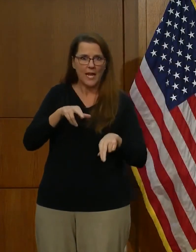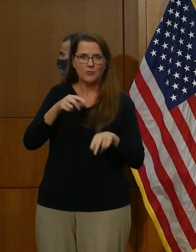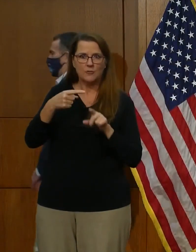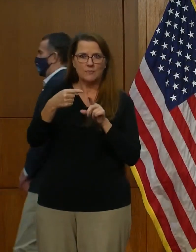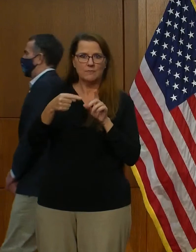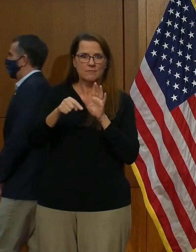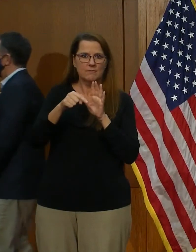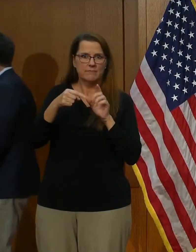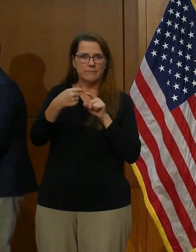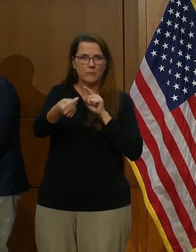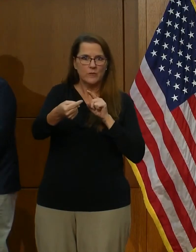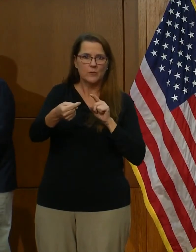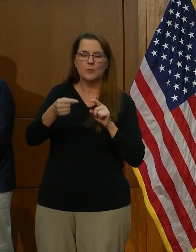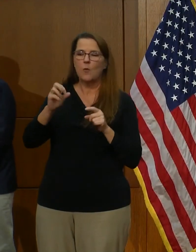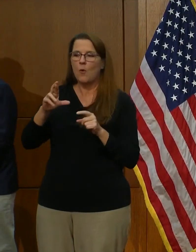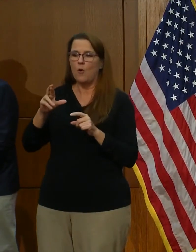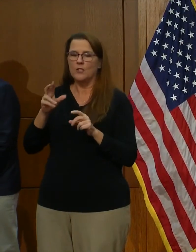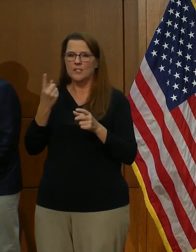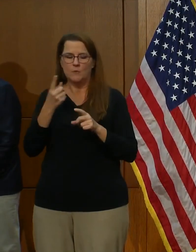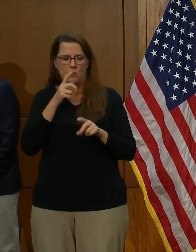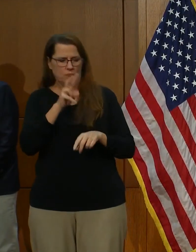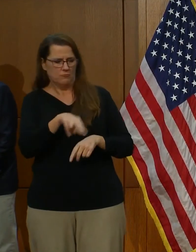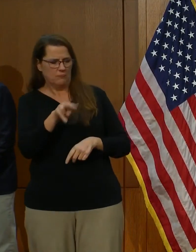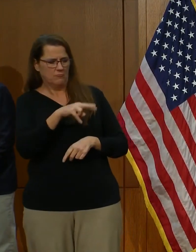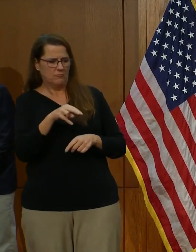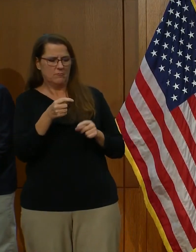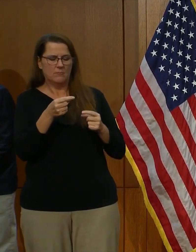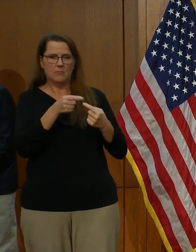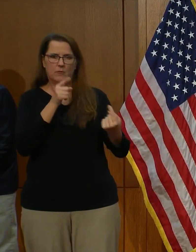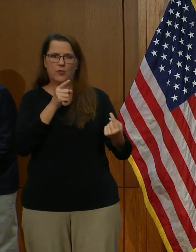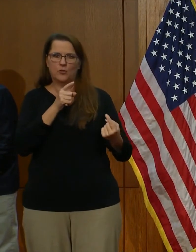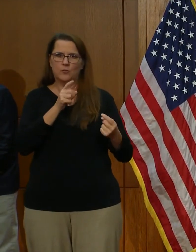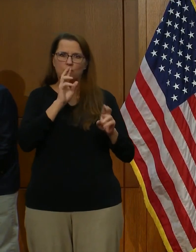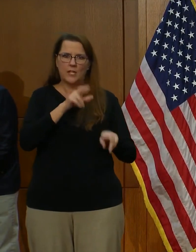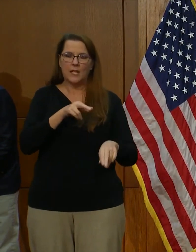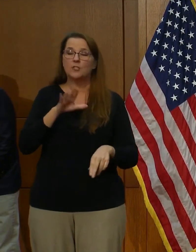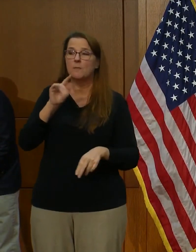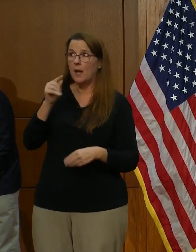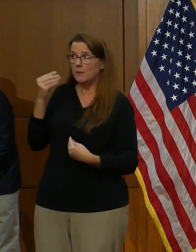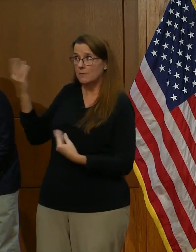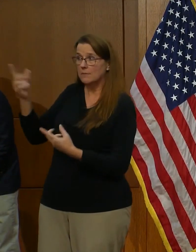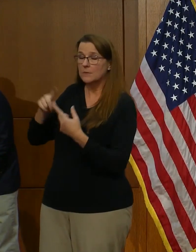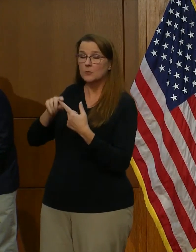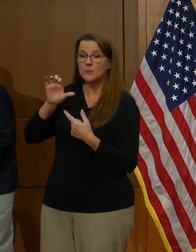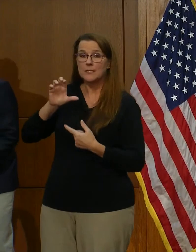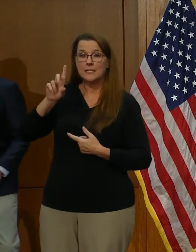INDIVIDUAL WHO HAD TO REACTION OR SOMEONE WHO OBSERVED THE REACTION IN THE INDIVIDUAL, BUT